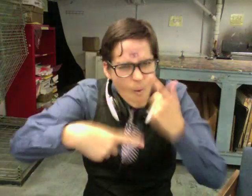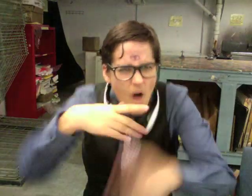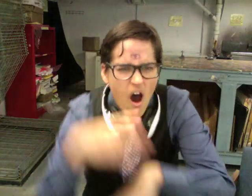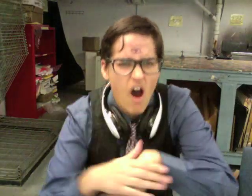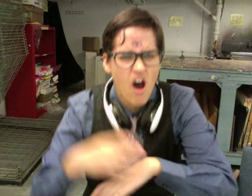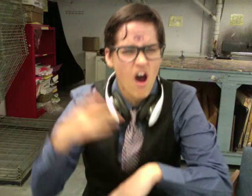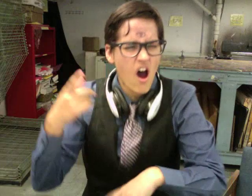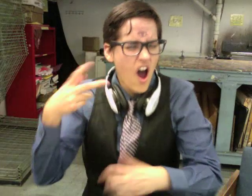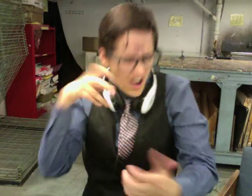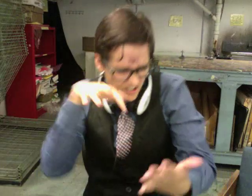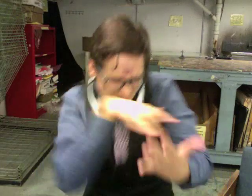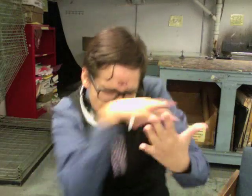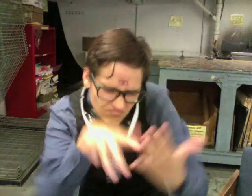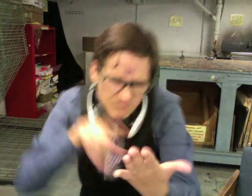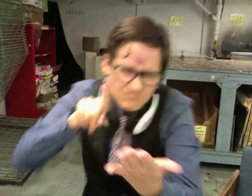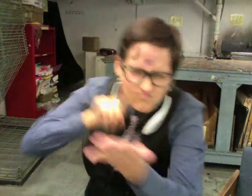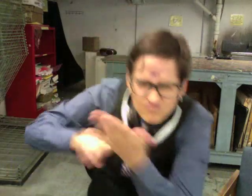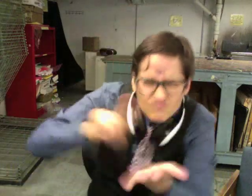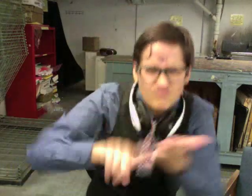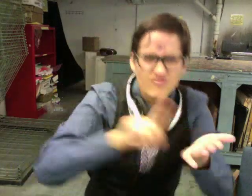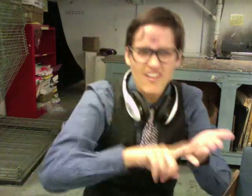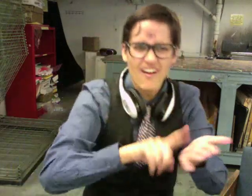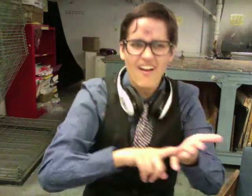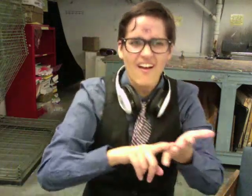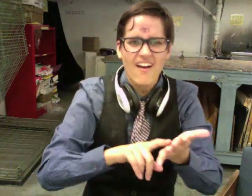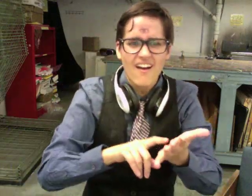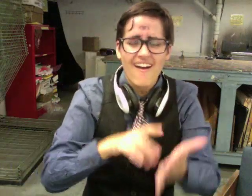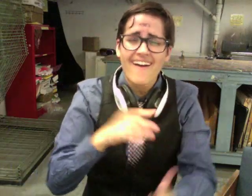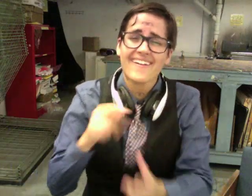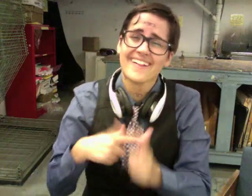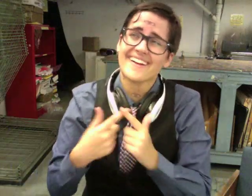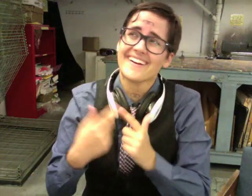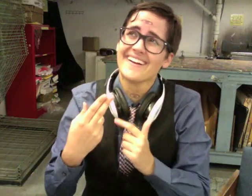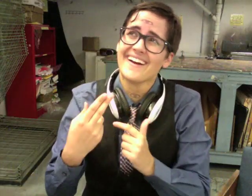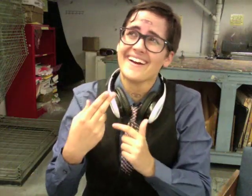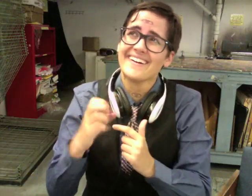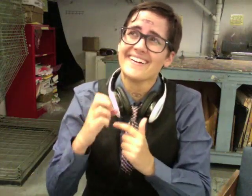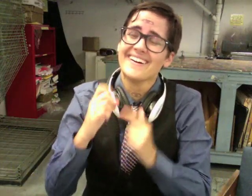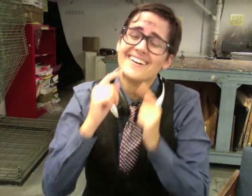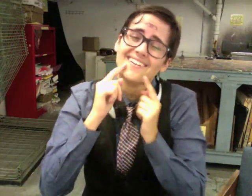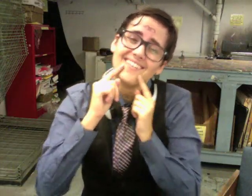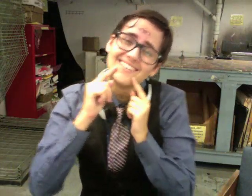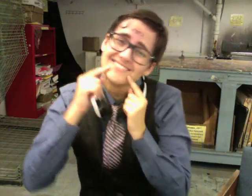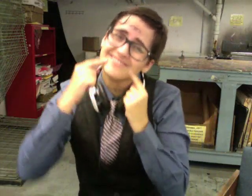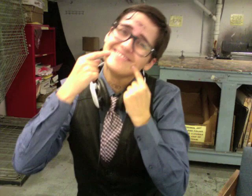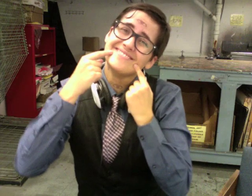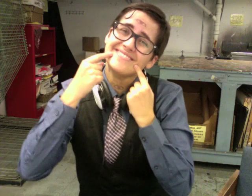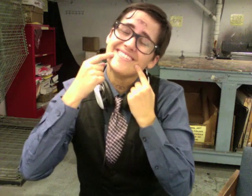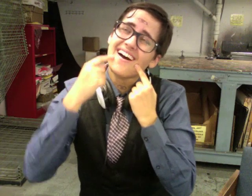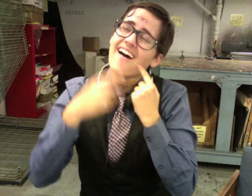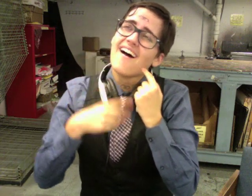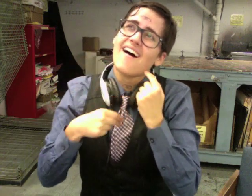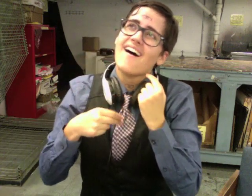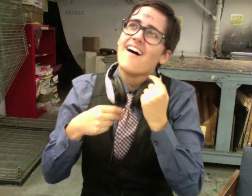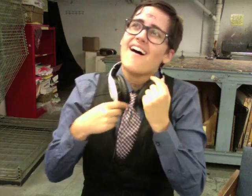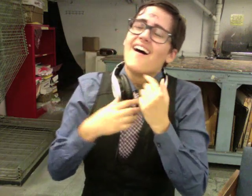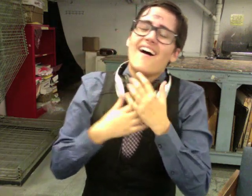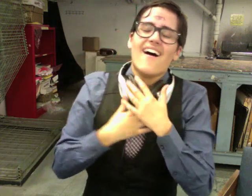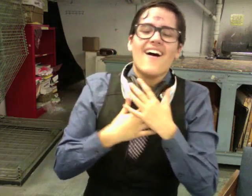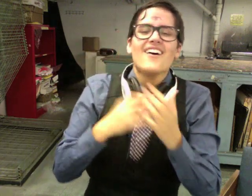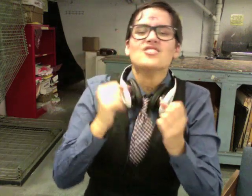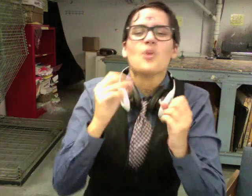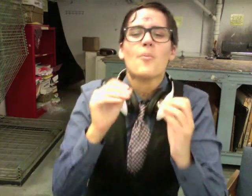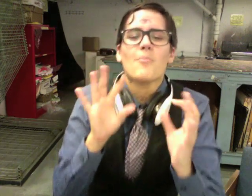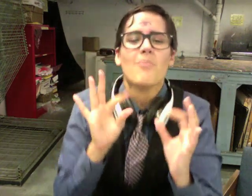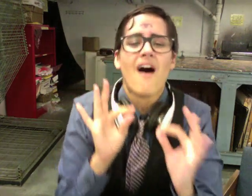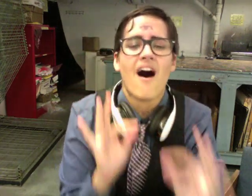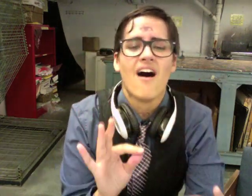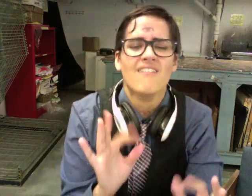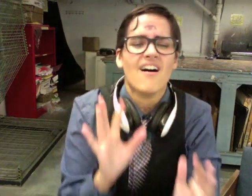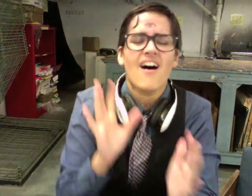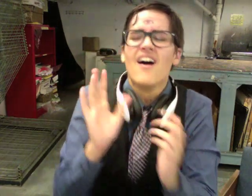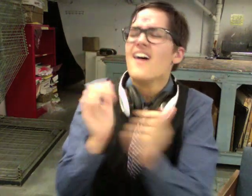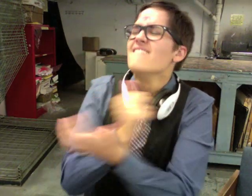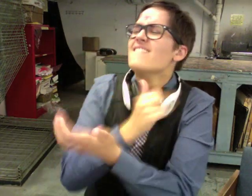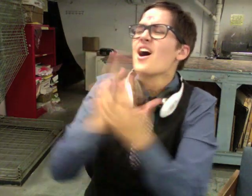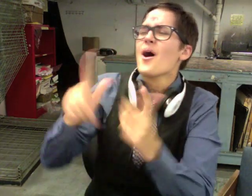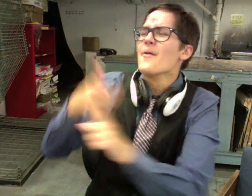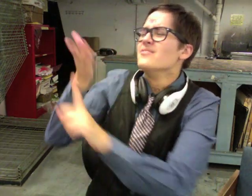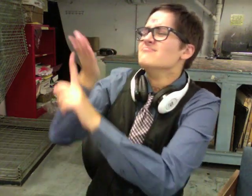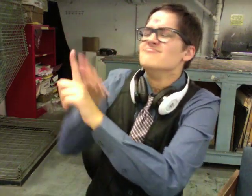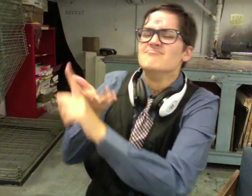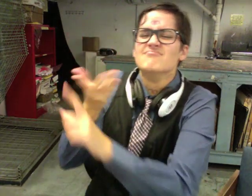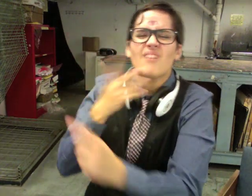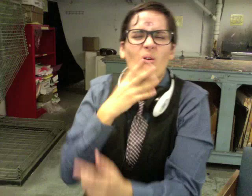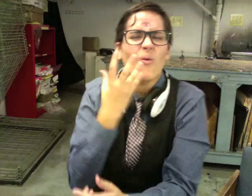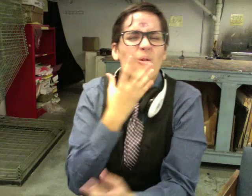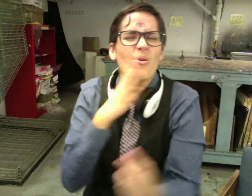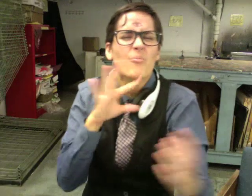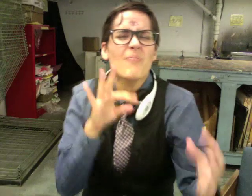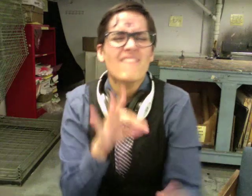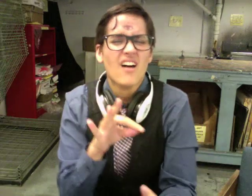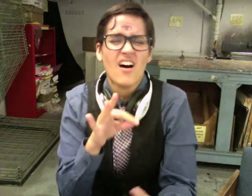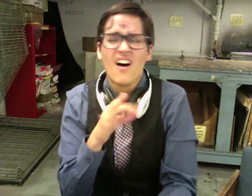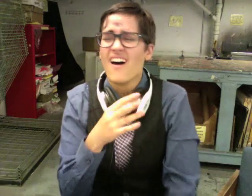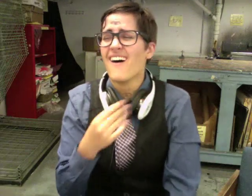what was going on around here! He grinned, and everything about him was perfect.